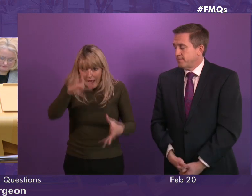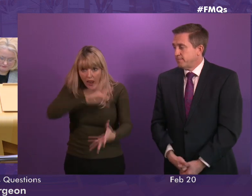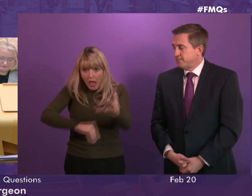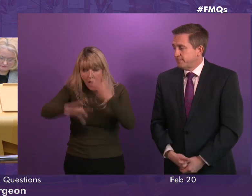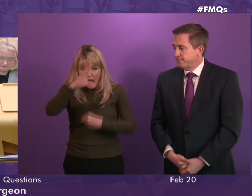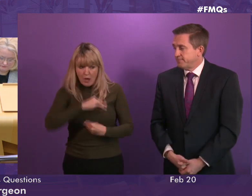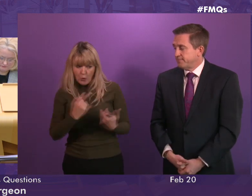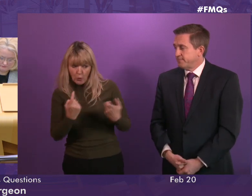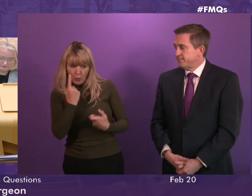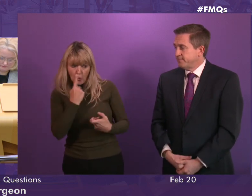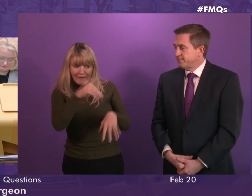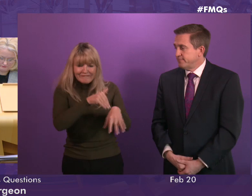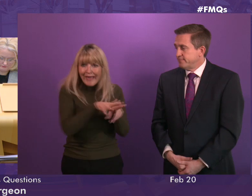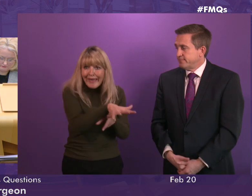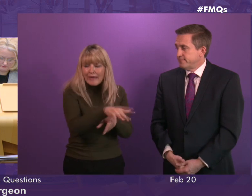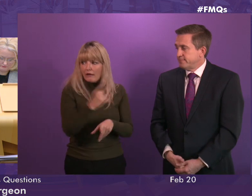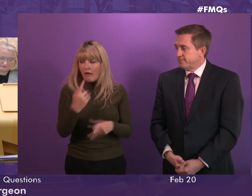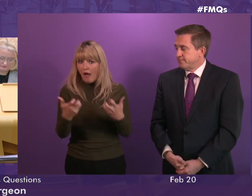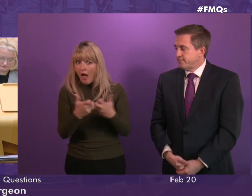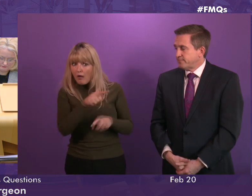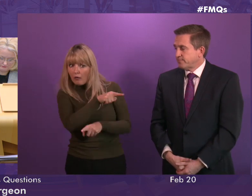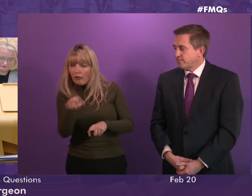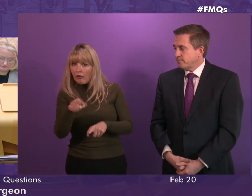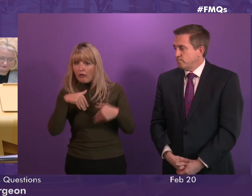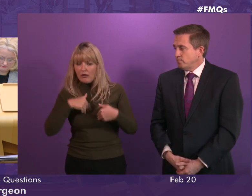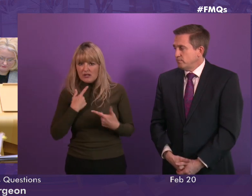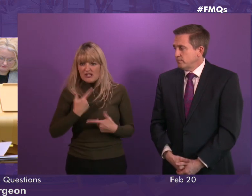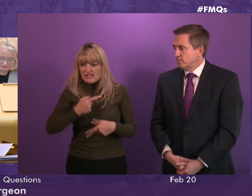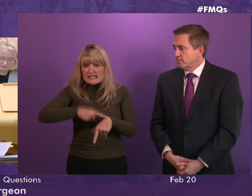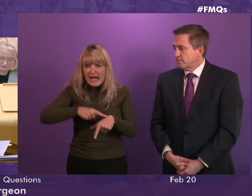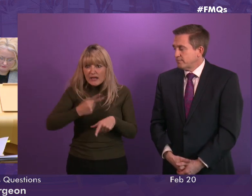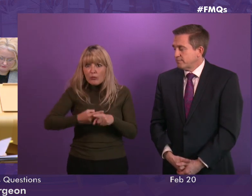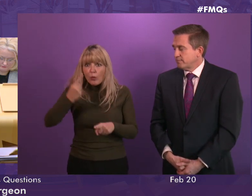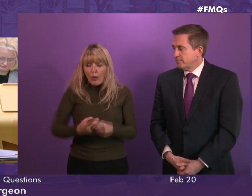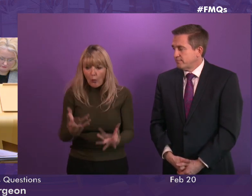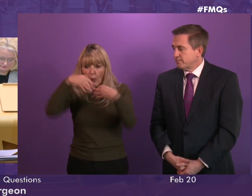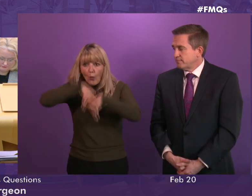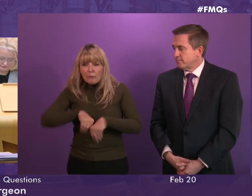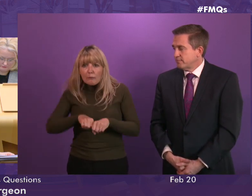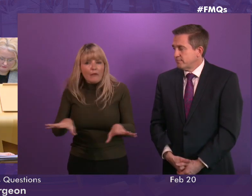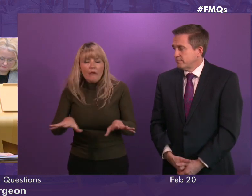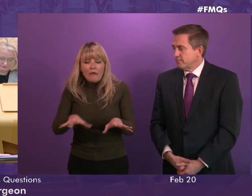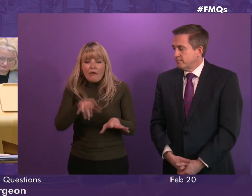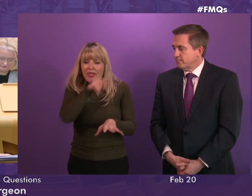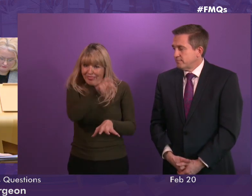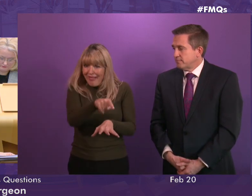affects most severely, how it spreads and the rate of infection. That knowledge is developing